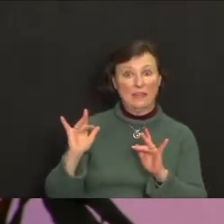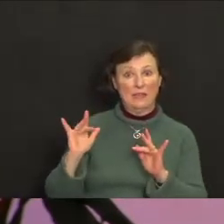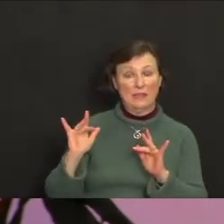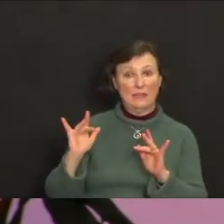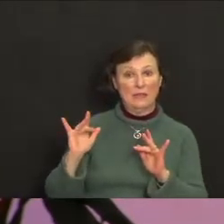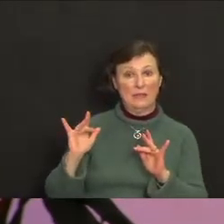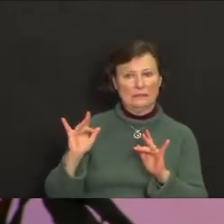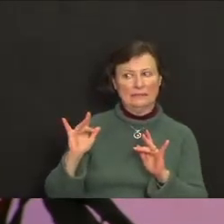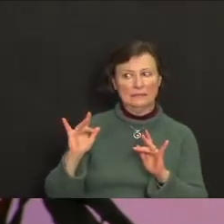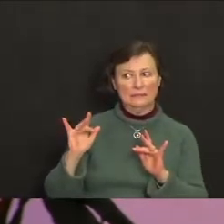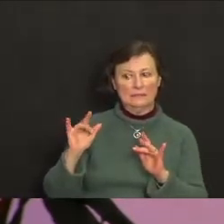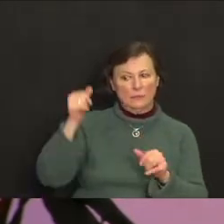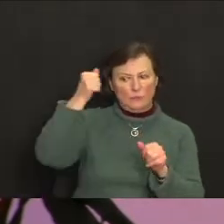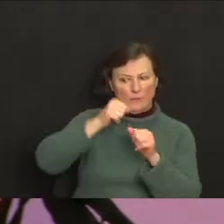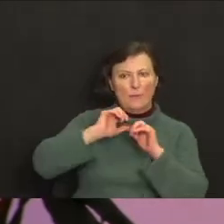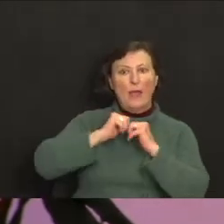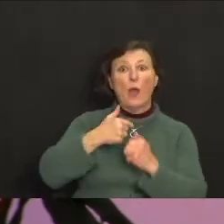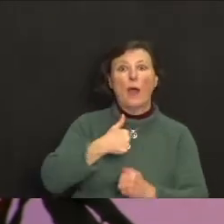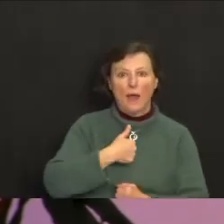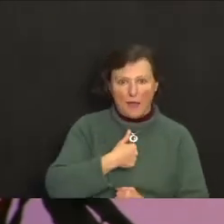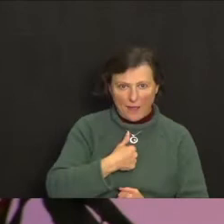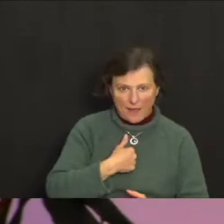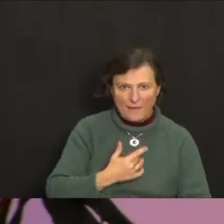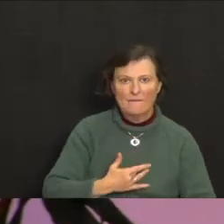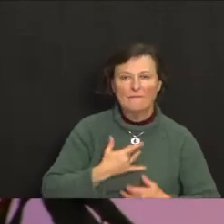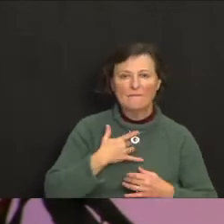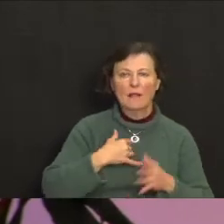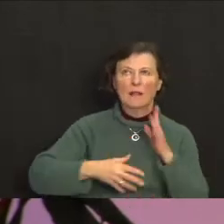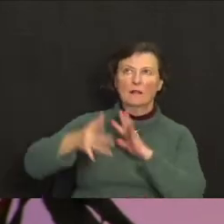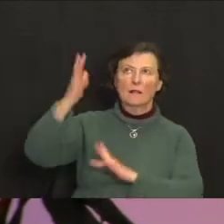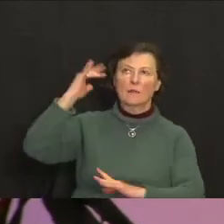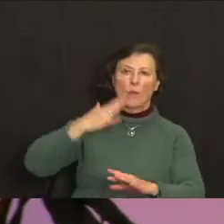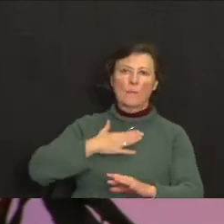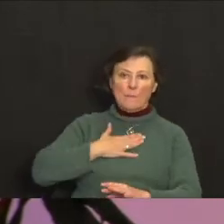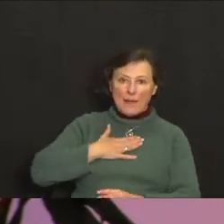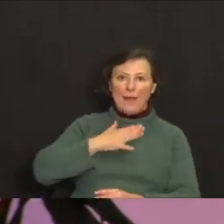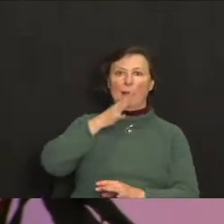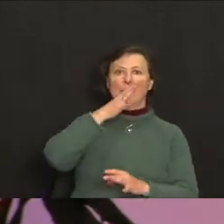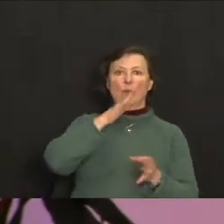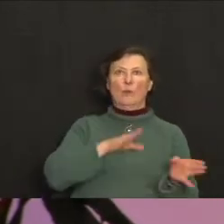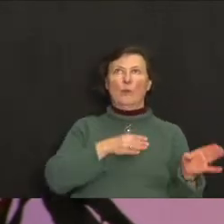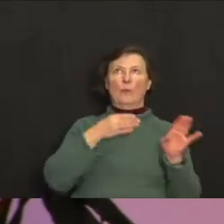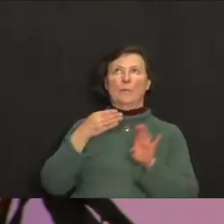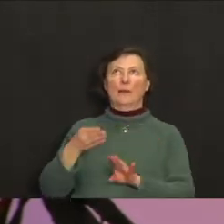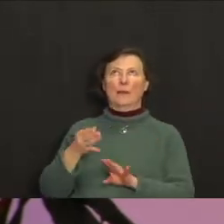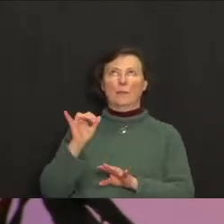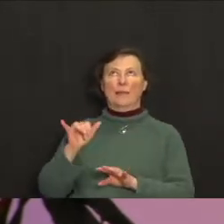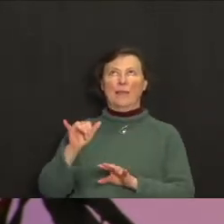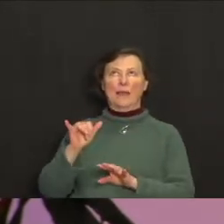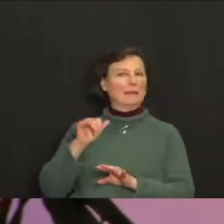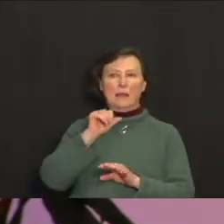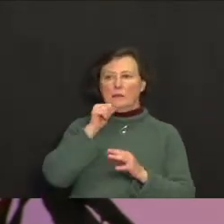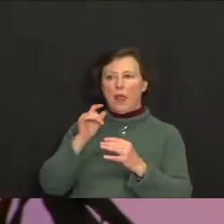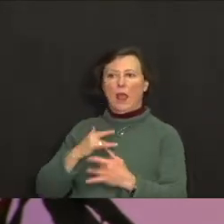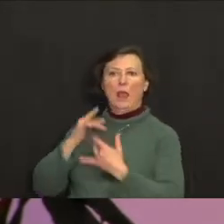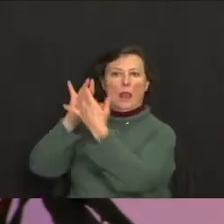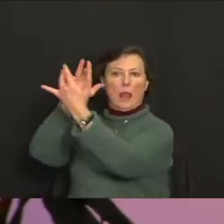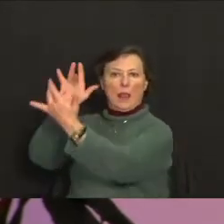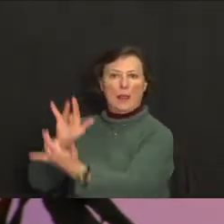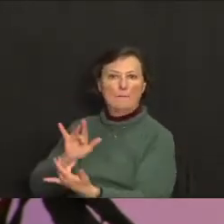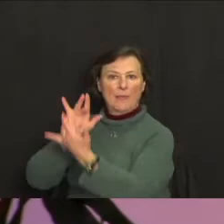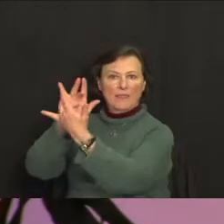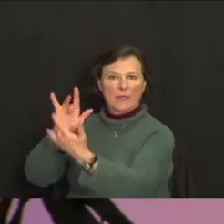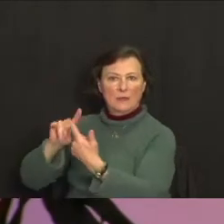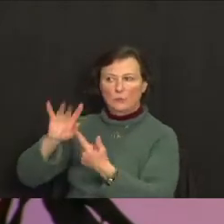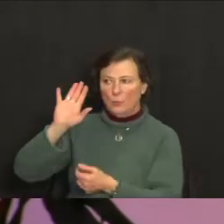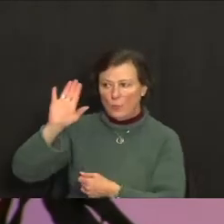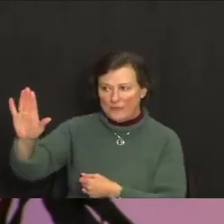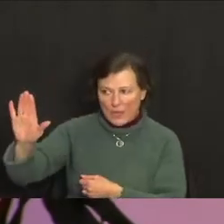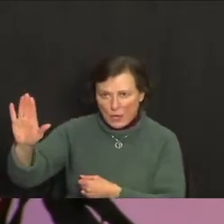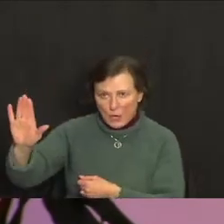remembering how I felt when my mother passed away, not empathetic to their situation, their needs.